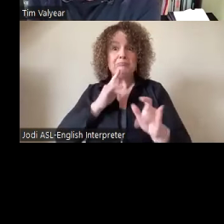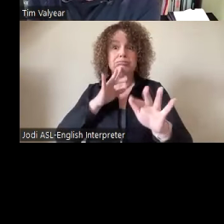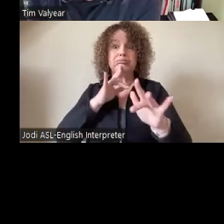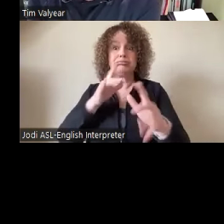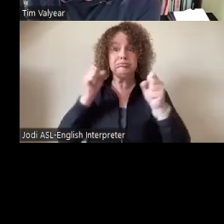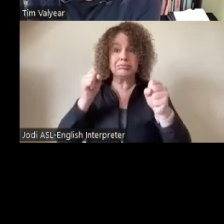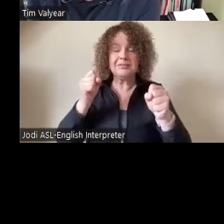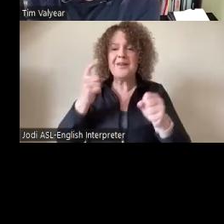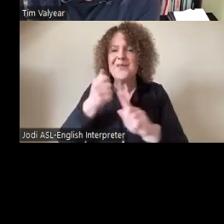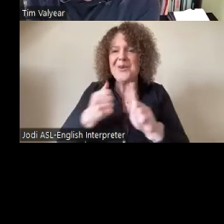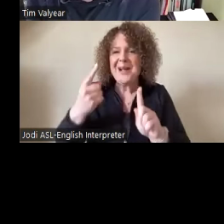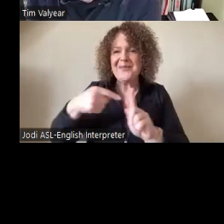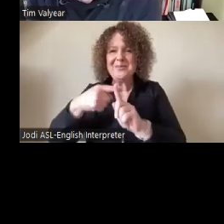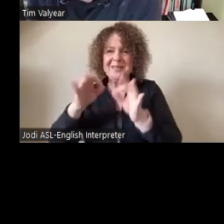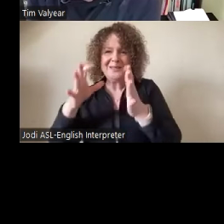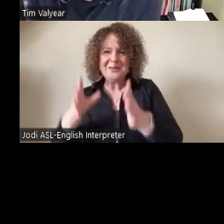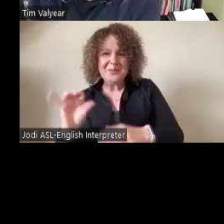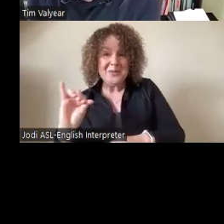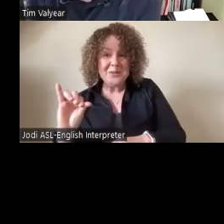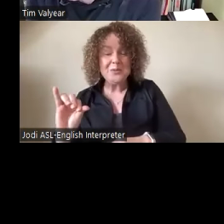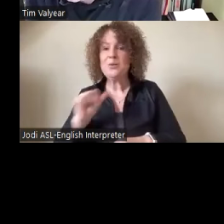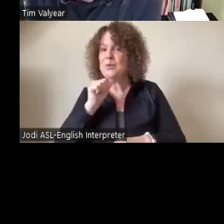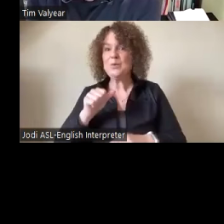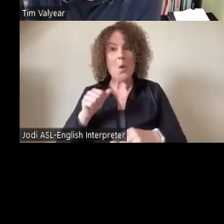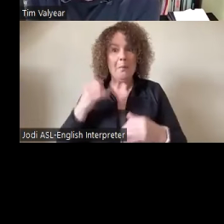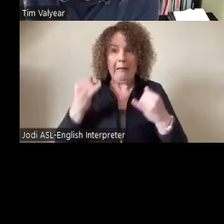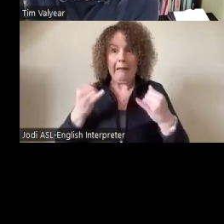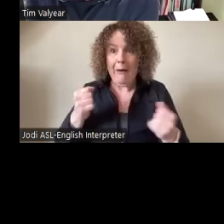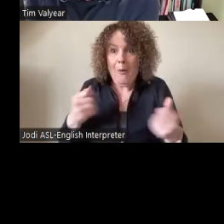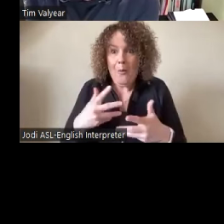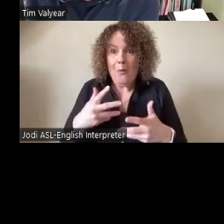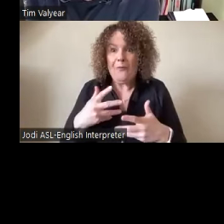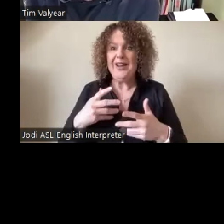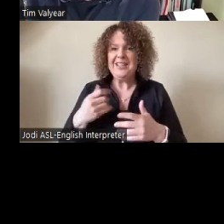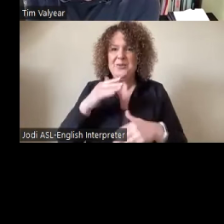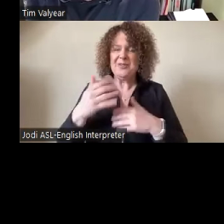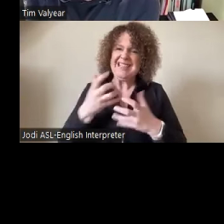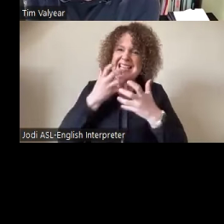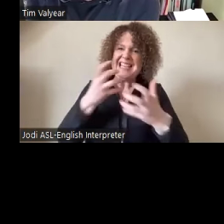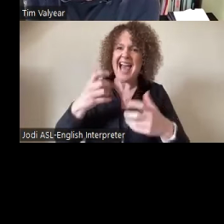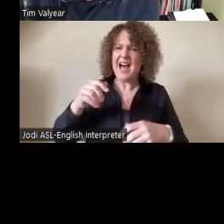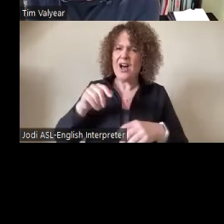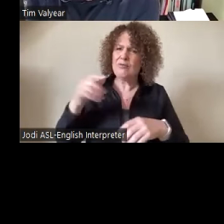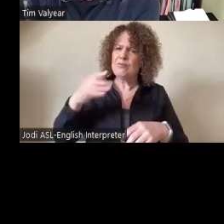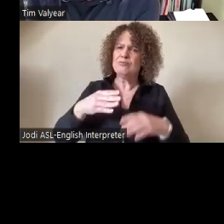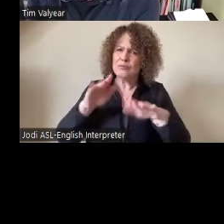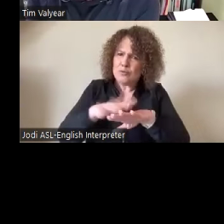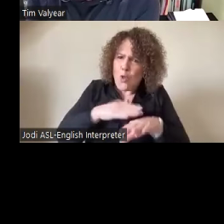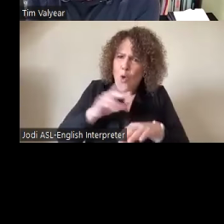will be helpful to you. I do have a French Canadian background and I tend to speak fast. For everyone and